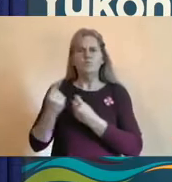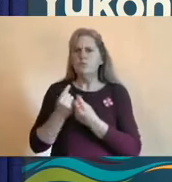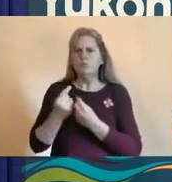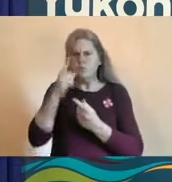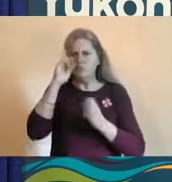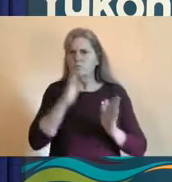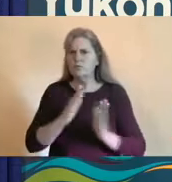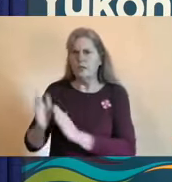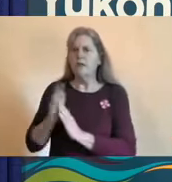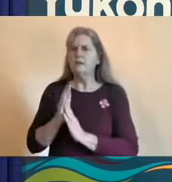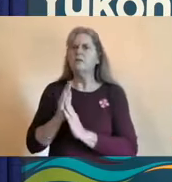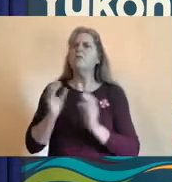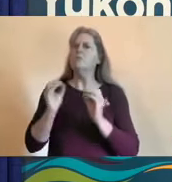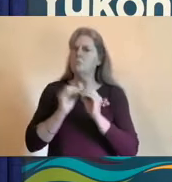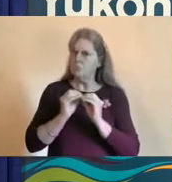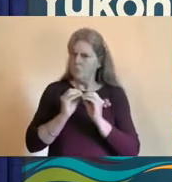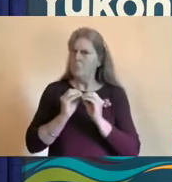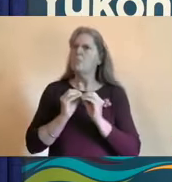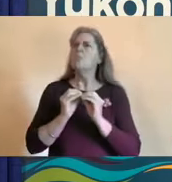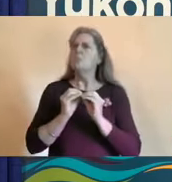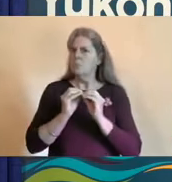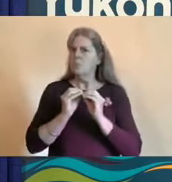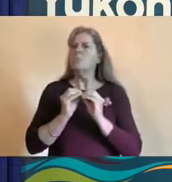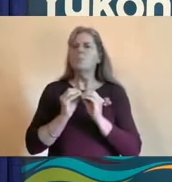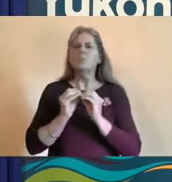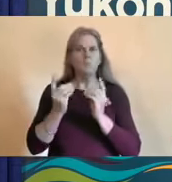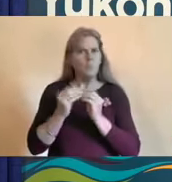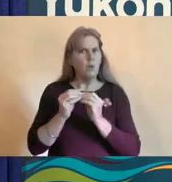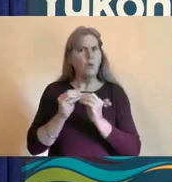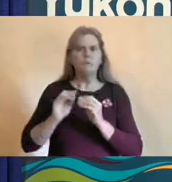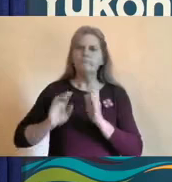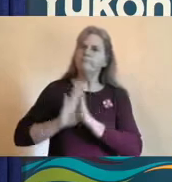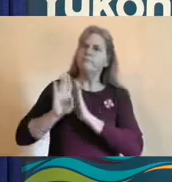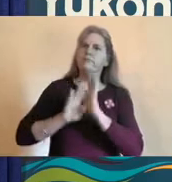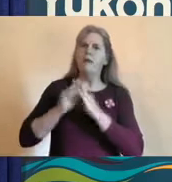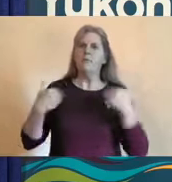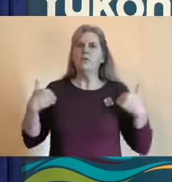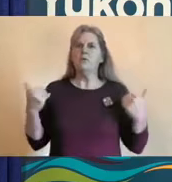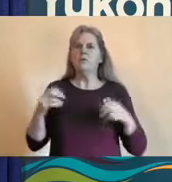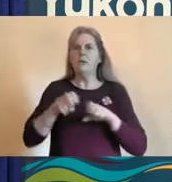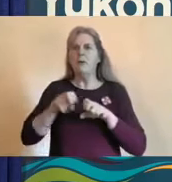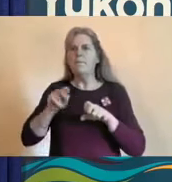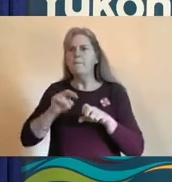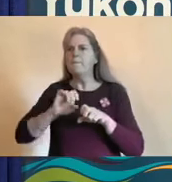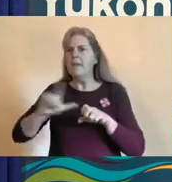objective-- to further this objective, to create a youth panel to provide advice and